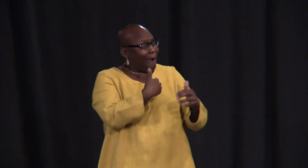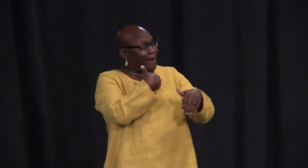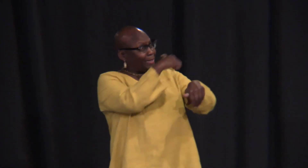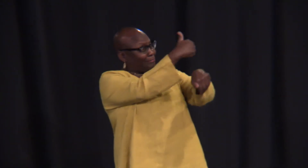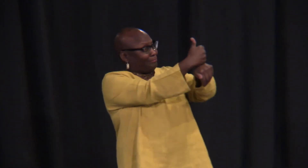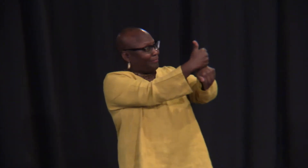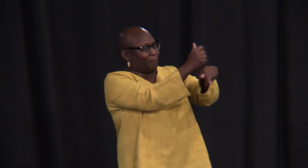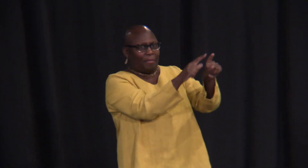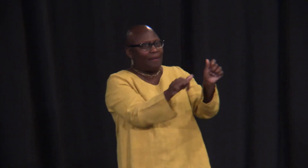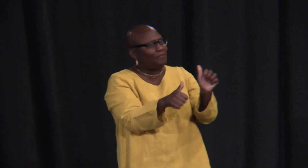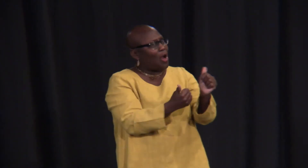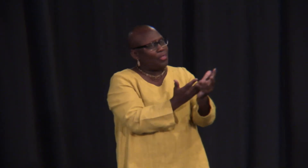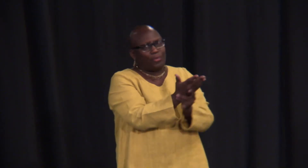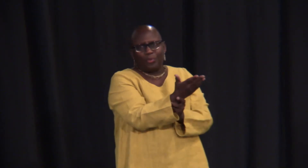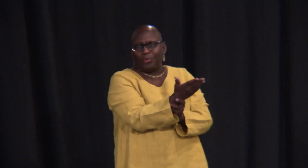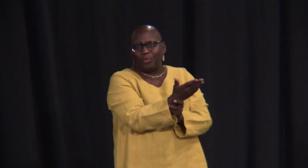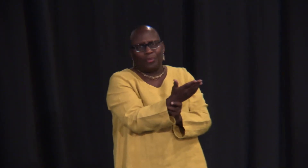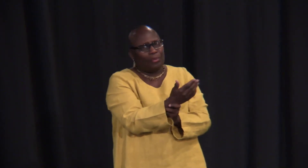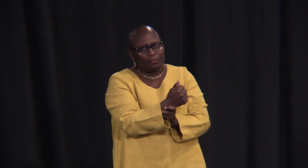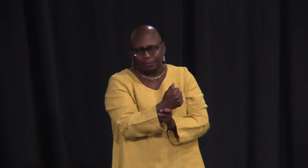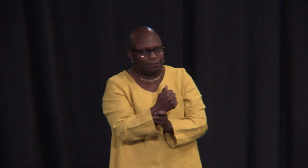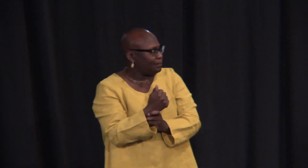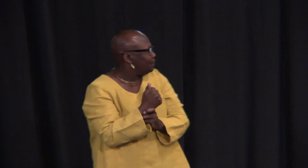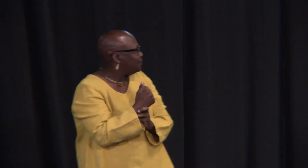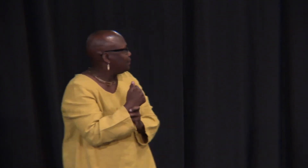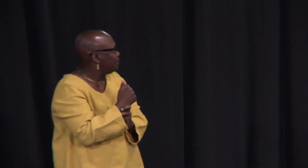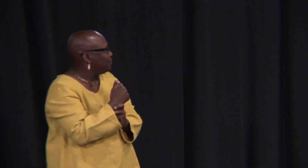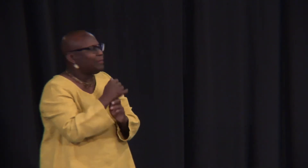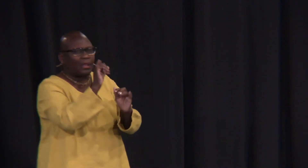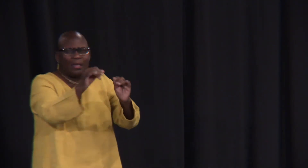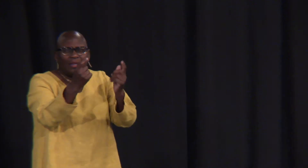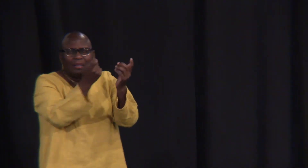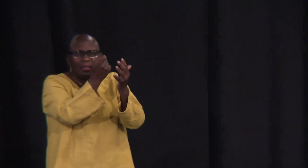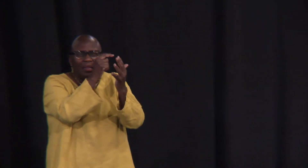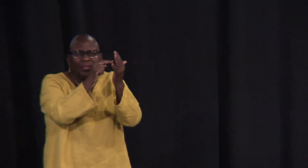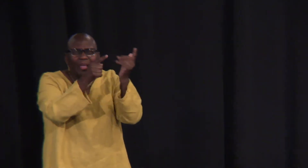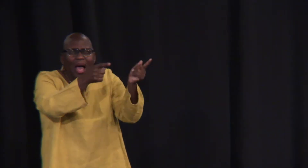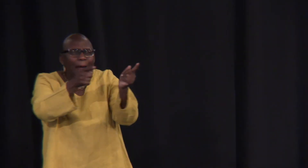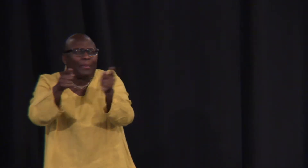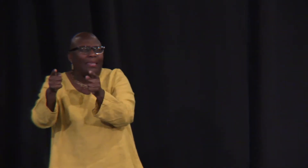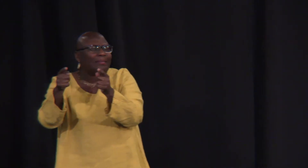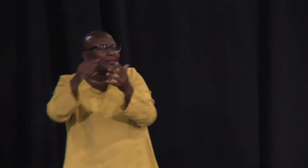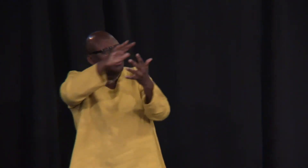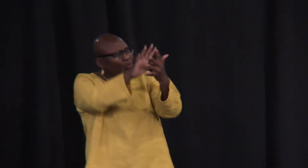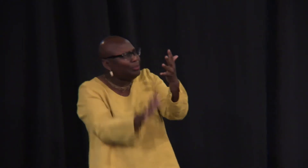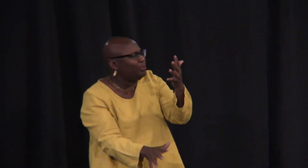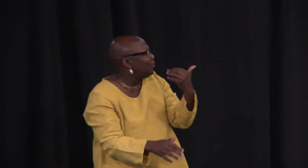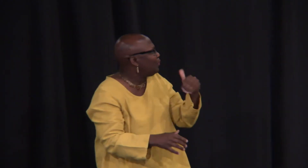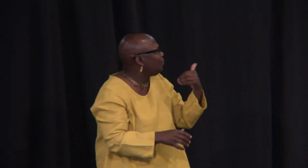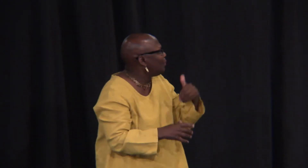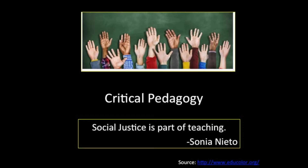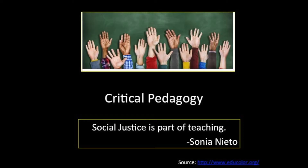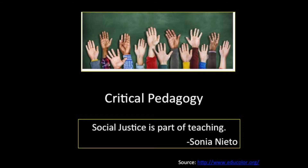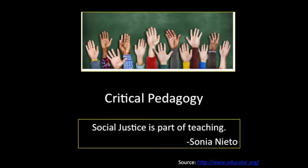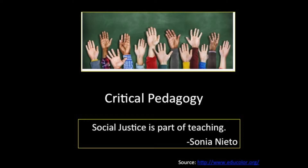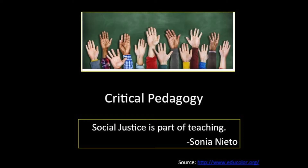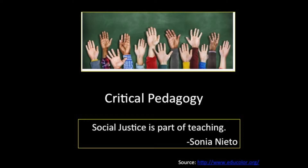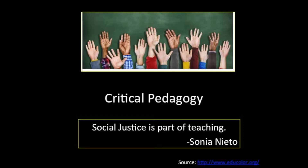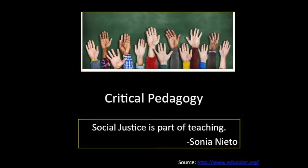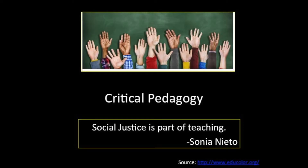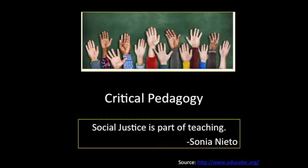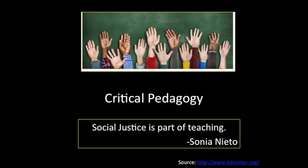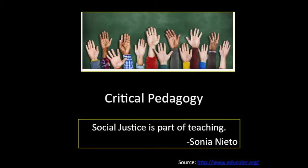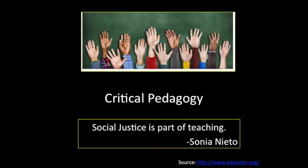that the bullying continued and the child suffered.